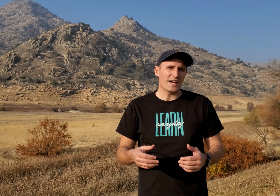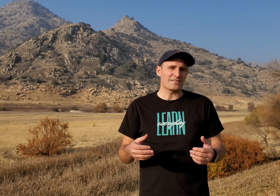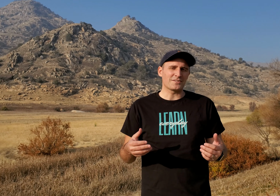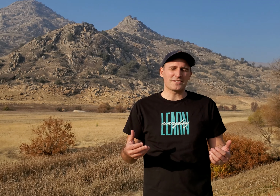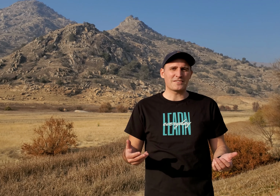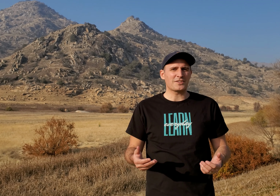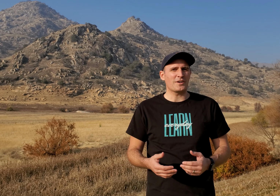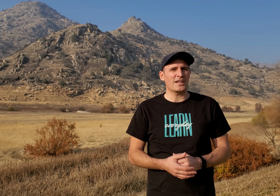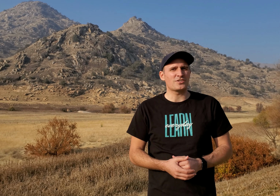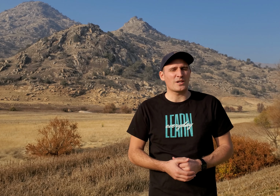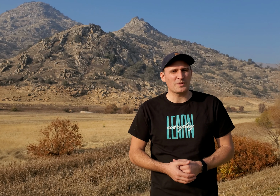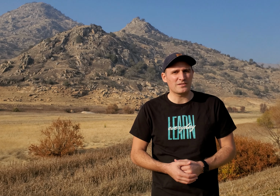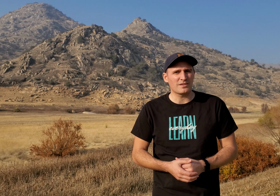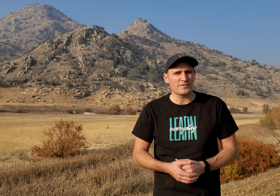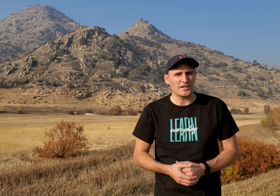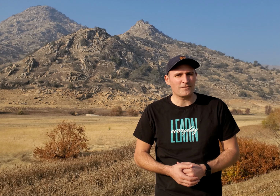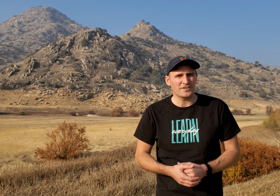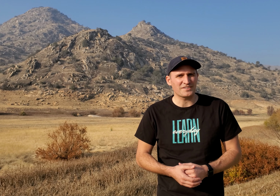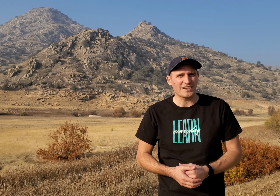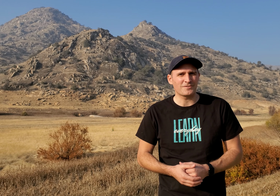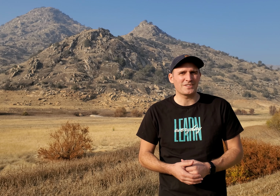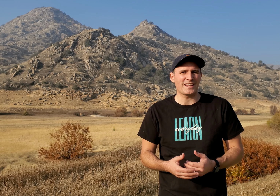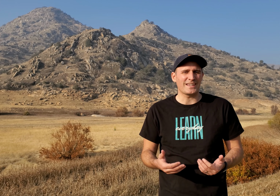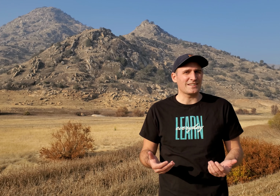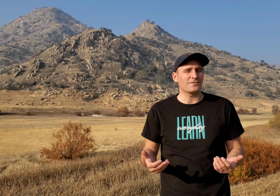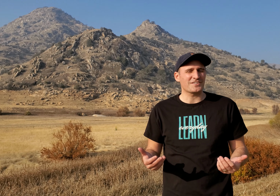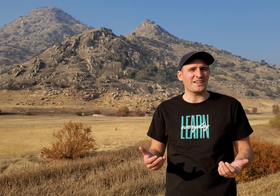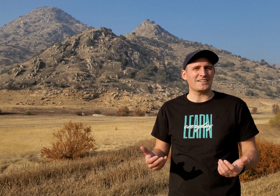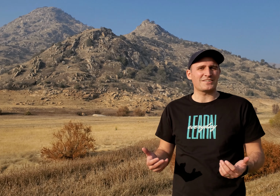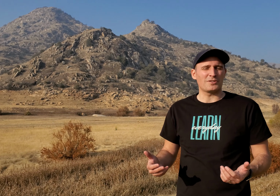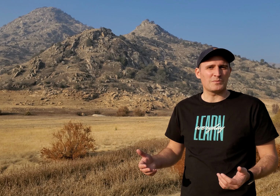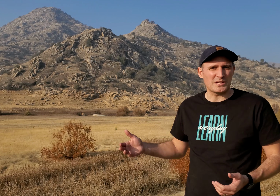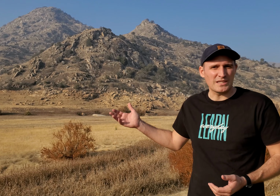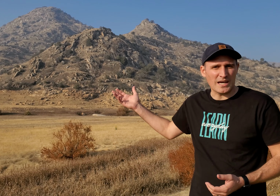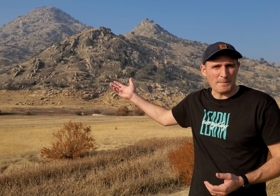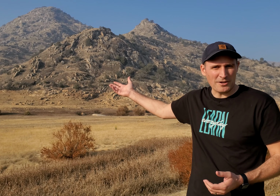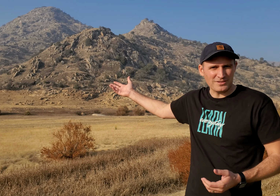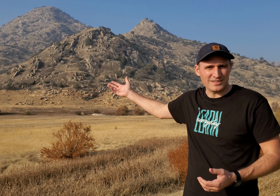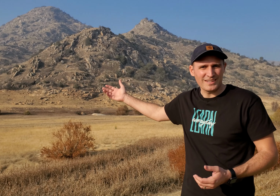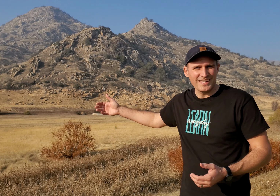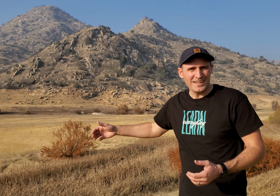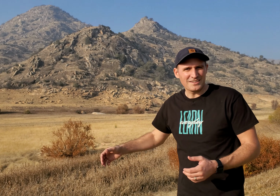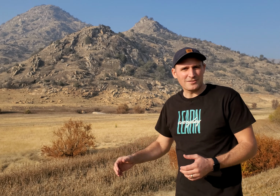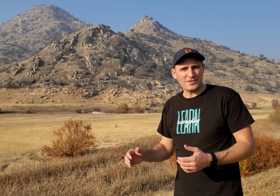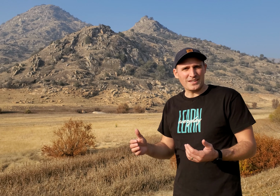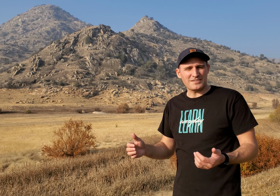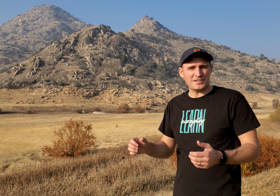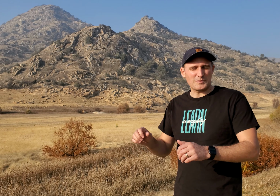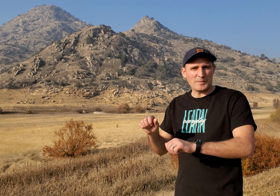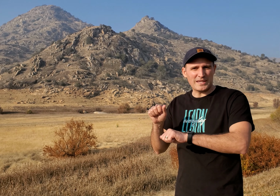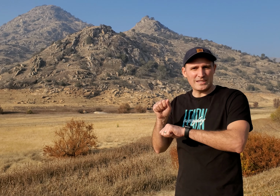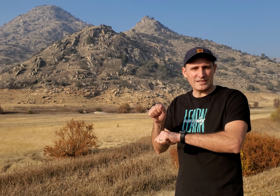So, let's just go ahead and jump into the very first sign for today and the first sign is going to be a mountain and so for this you're going to be making